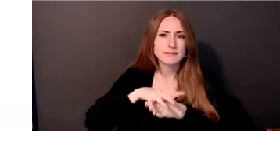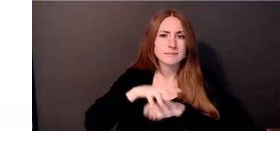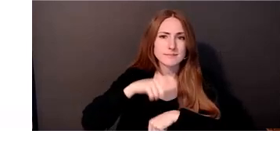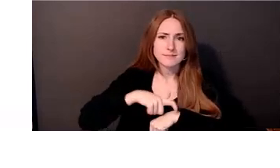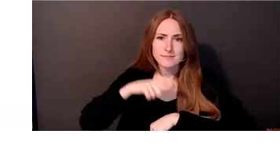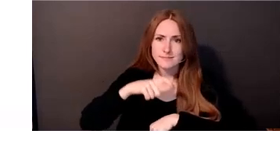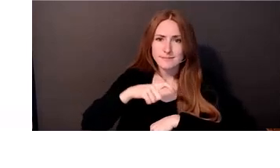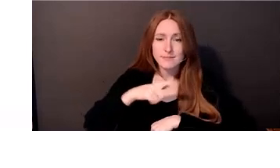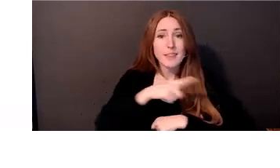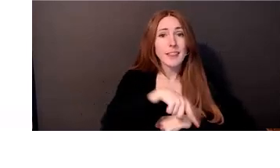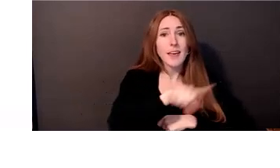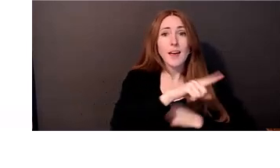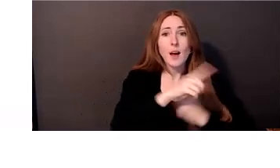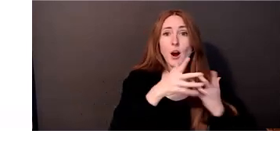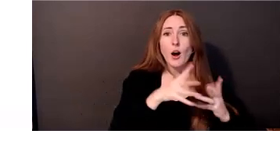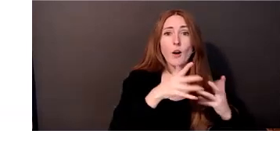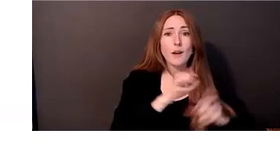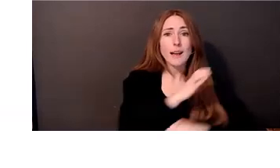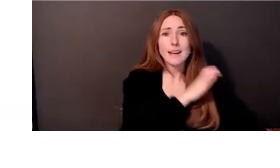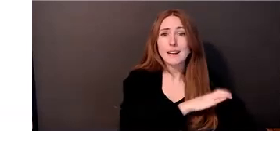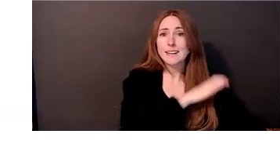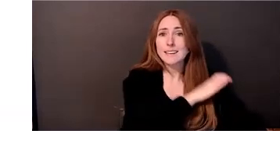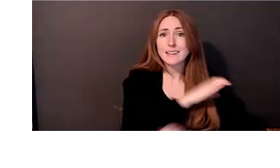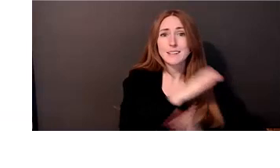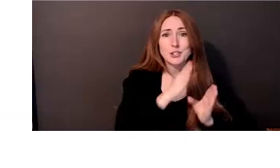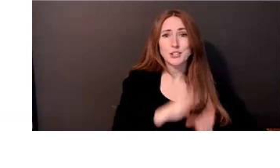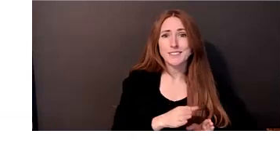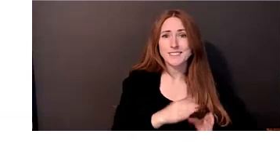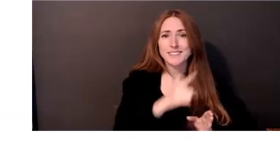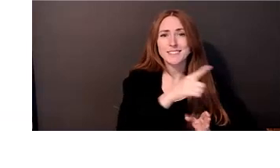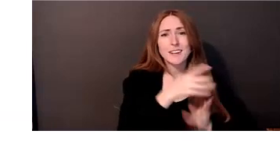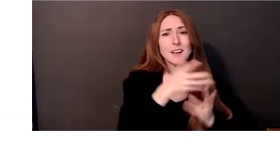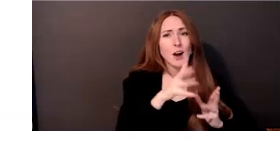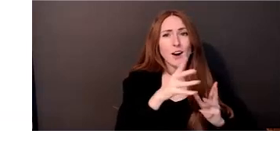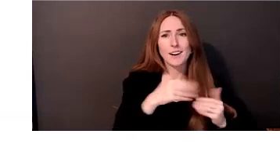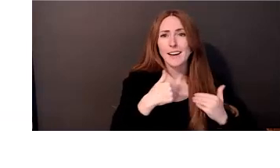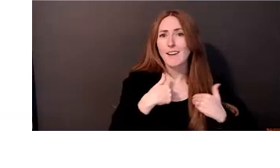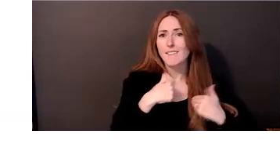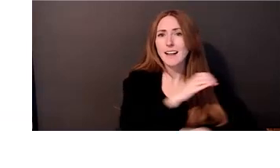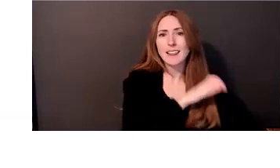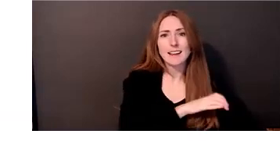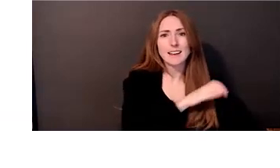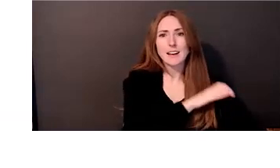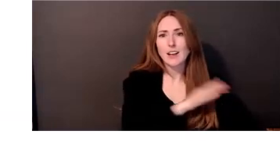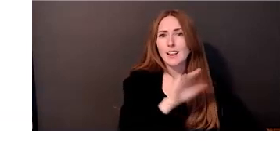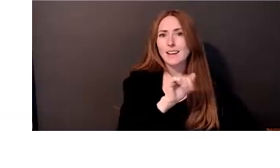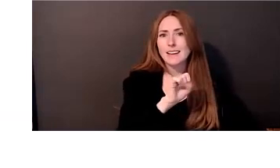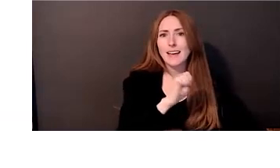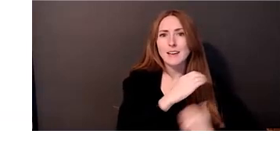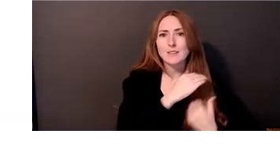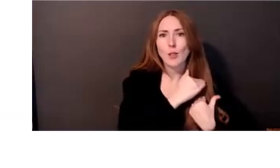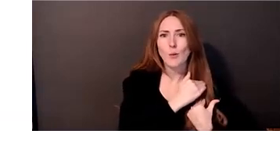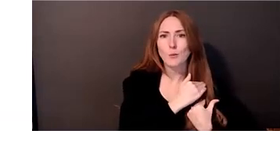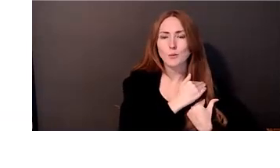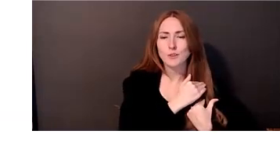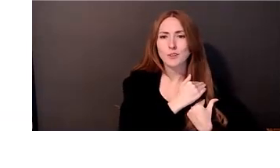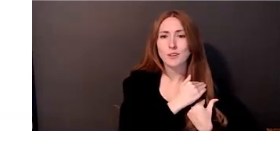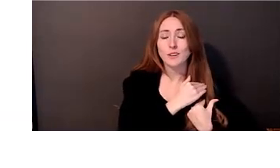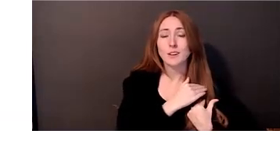So they already have their clinical caseload. So doing knowledge broker beside their clinical work